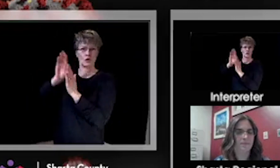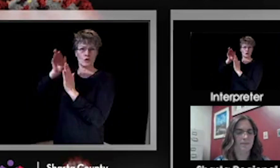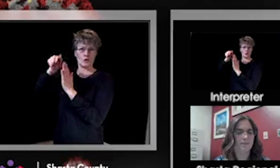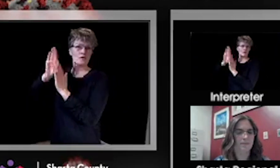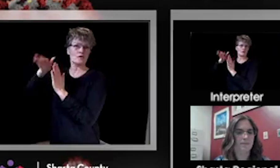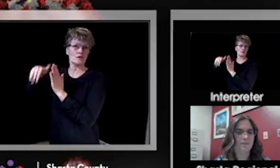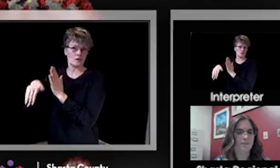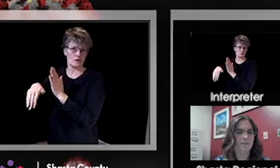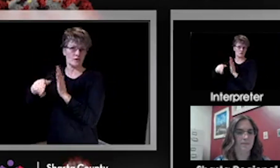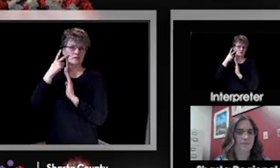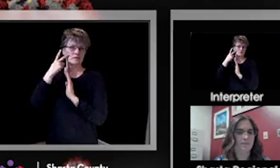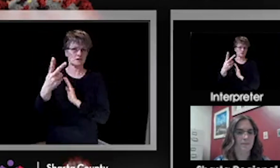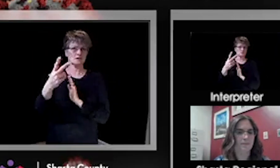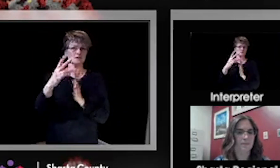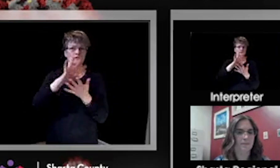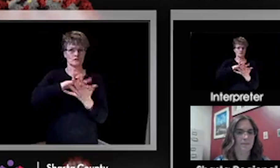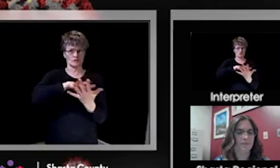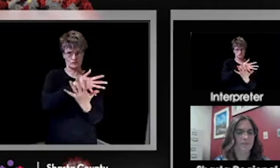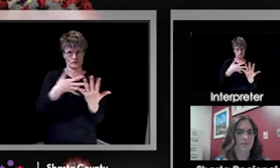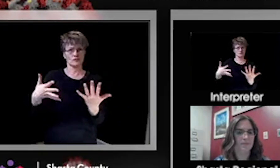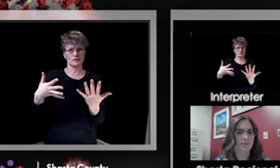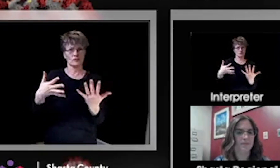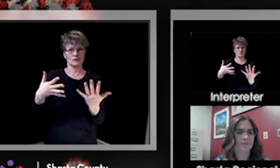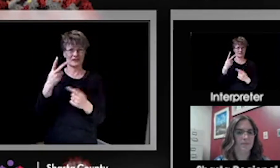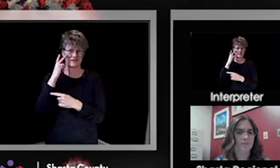Right now, you can see the one that you can barely see at the bottom is what we are experiencing.